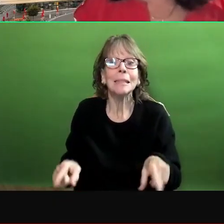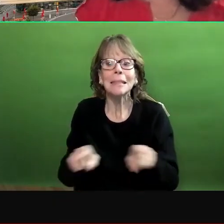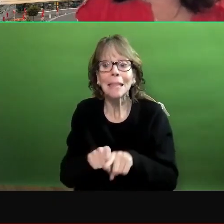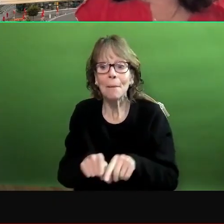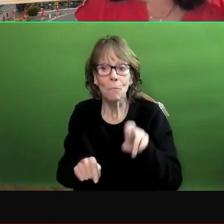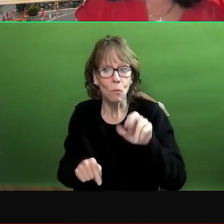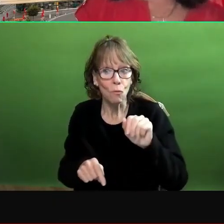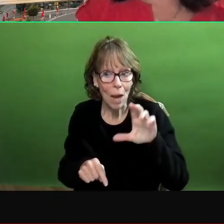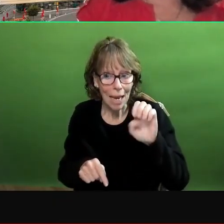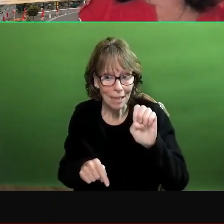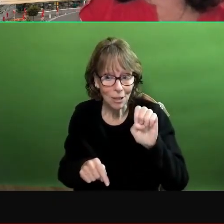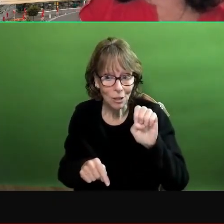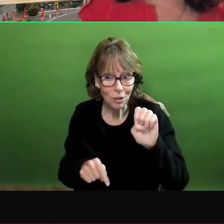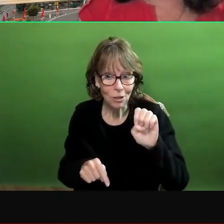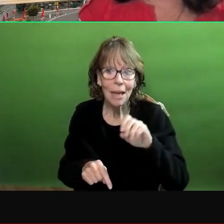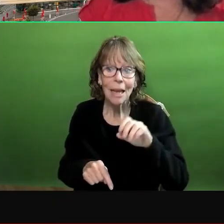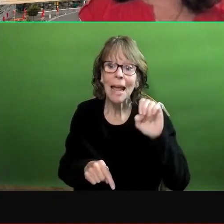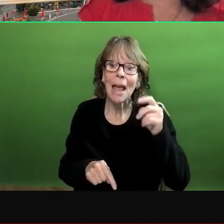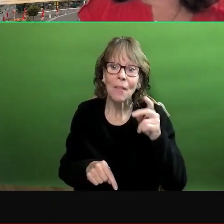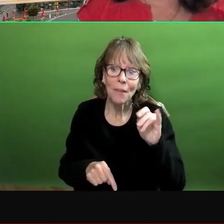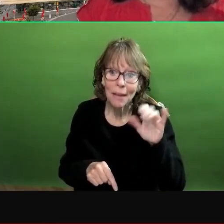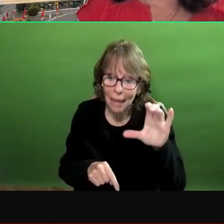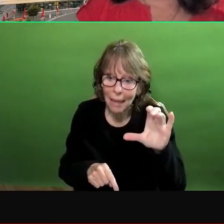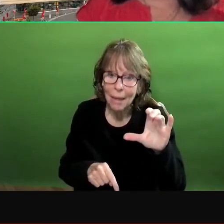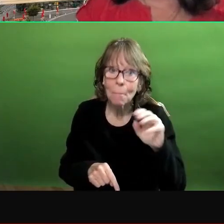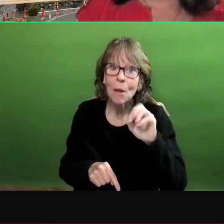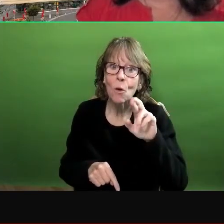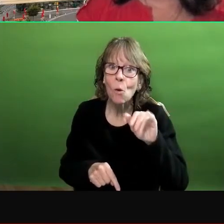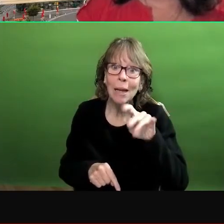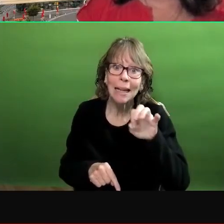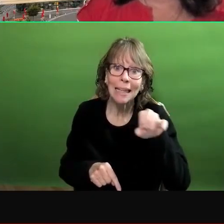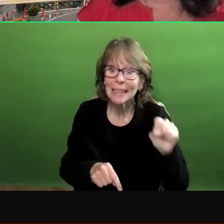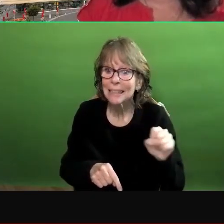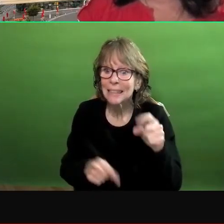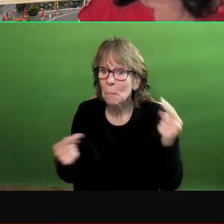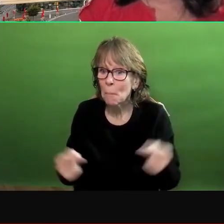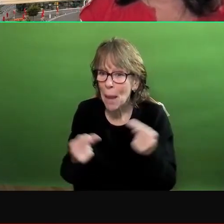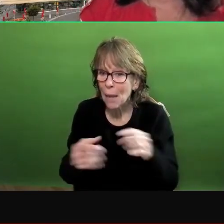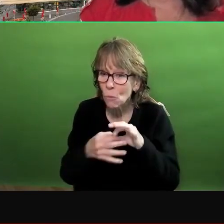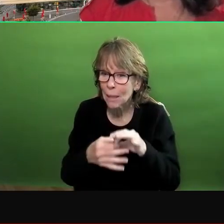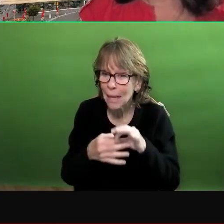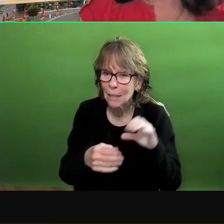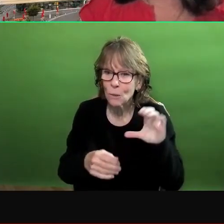where cancer-related pain is something that is considered an indication for